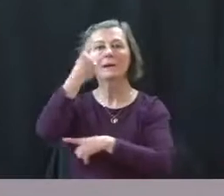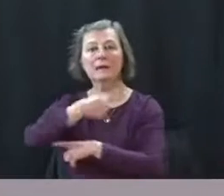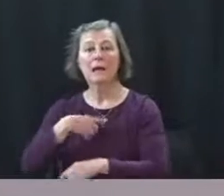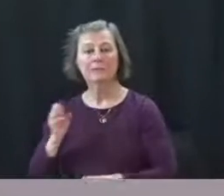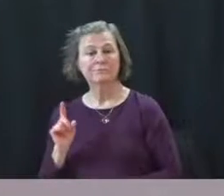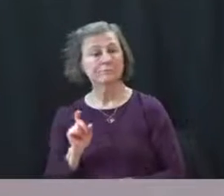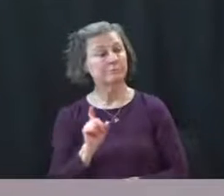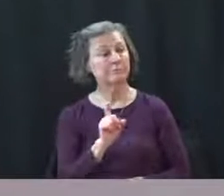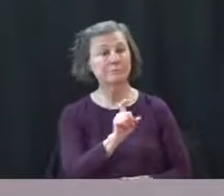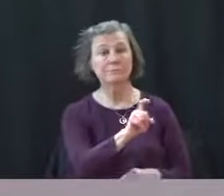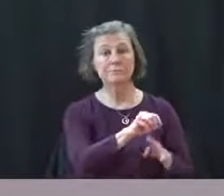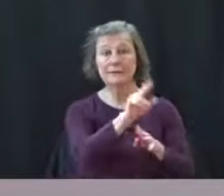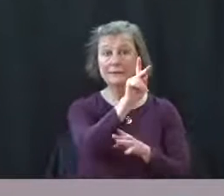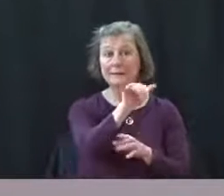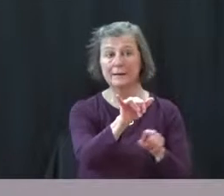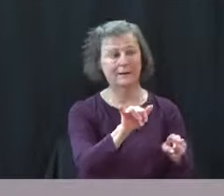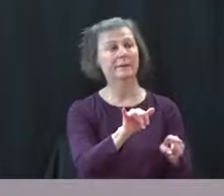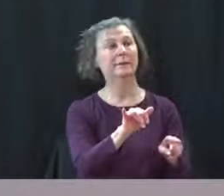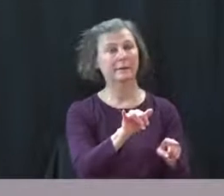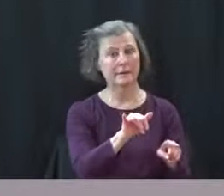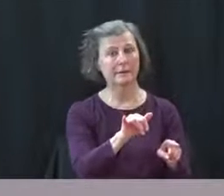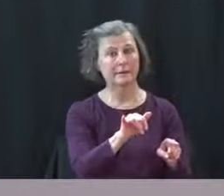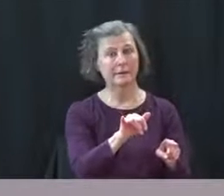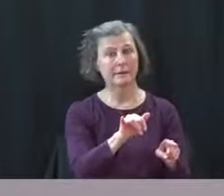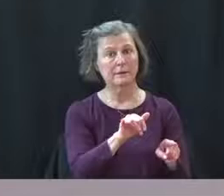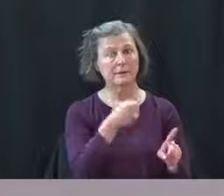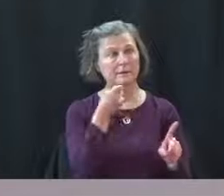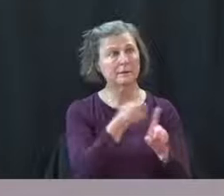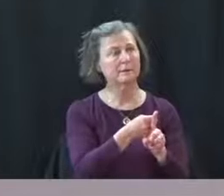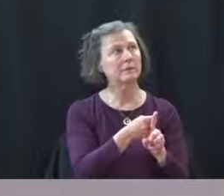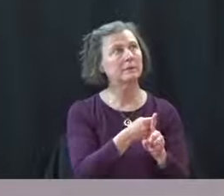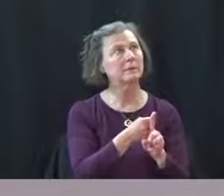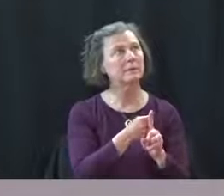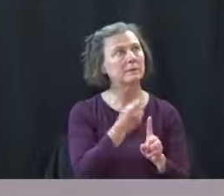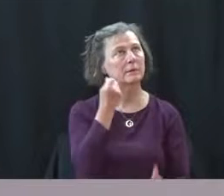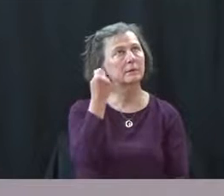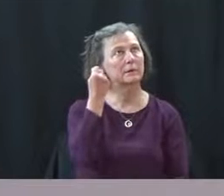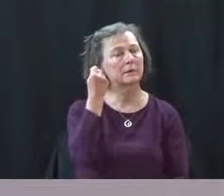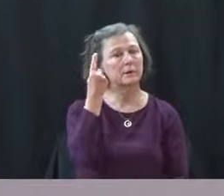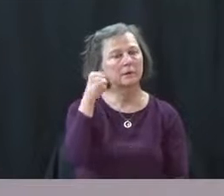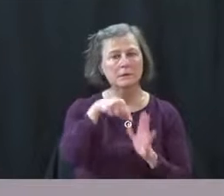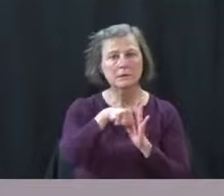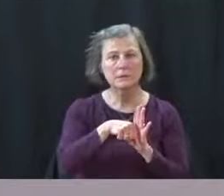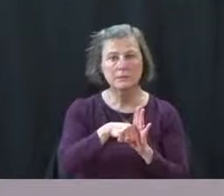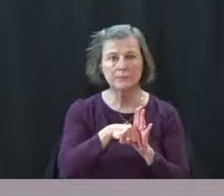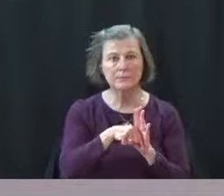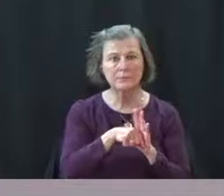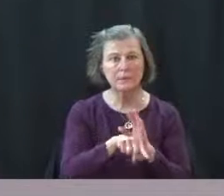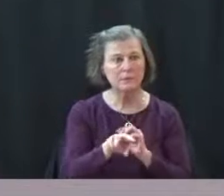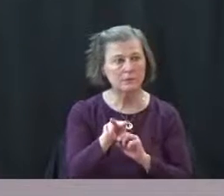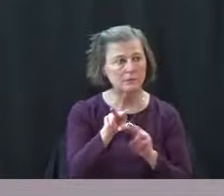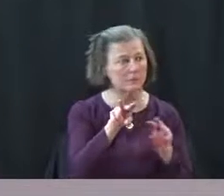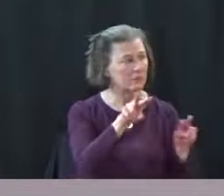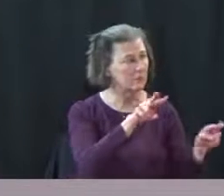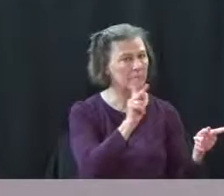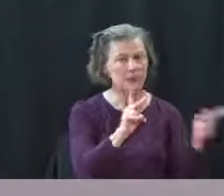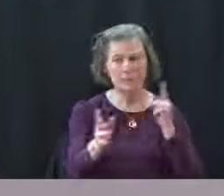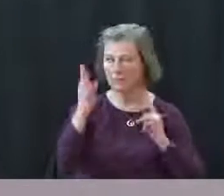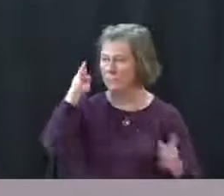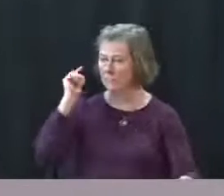he was struck by a profound realization as he looked at the passersby and he writes in